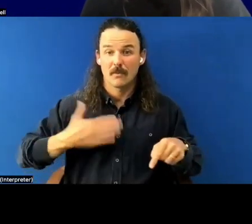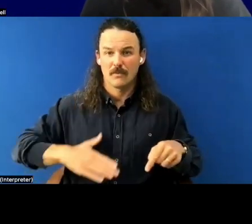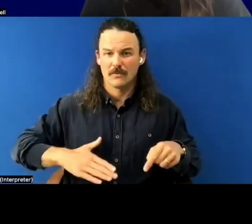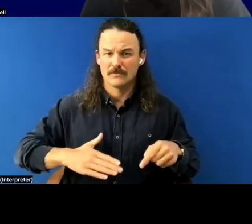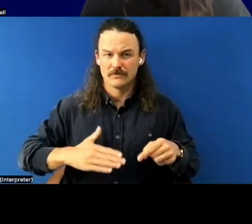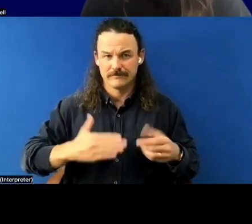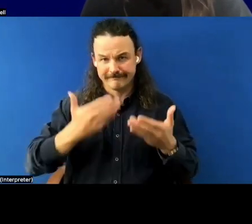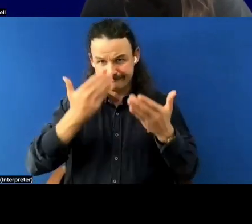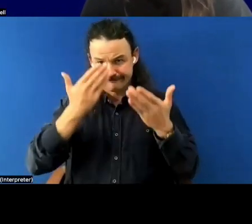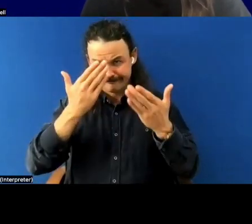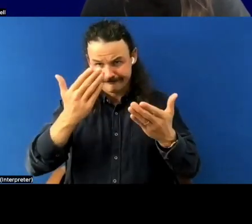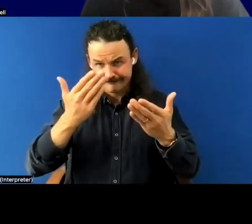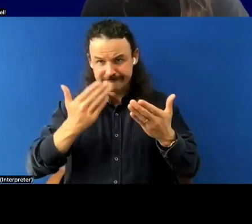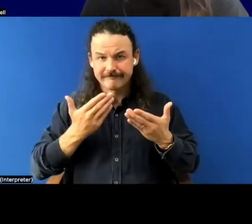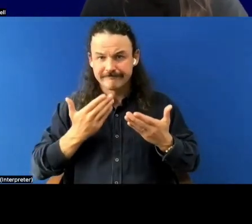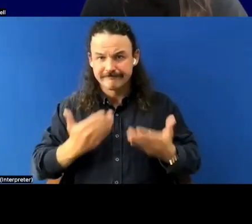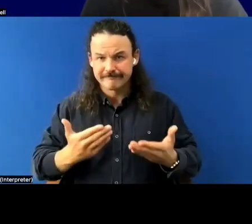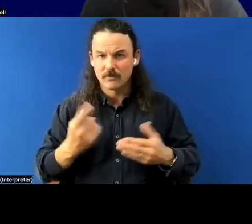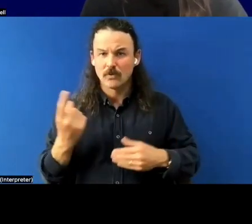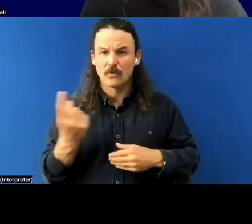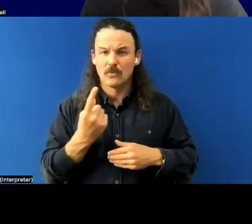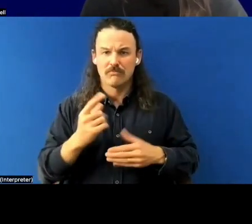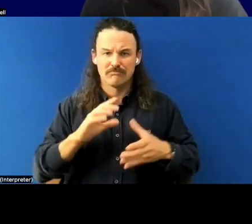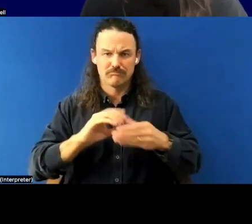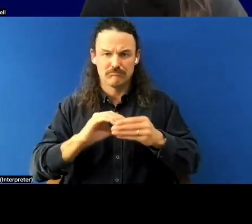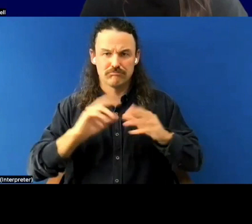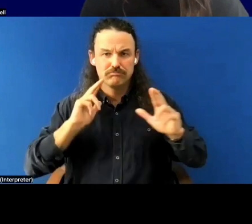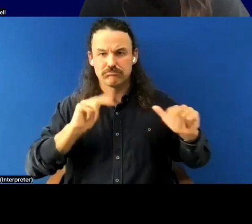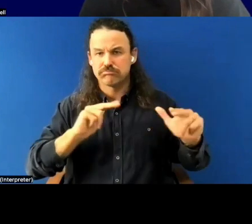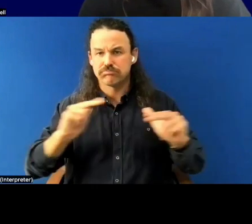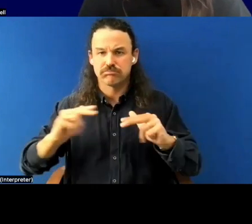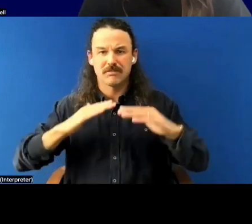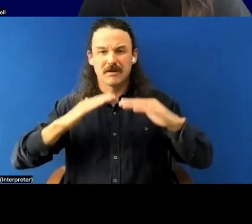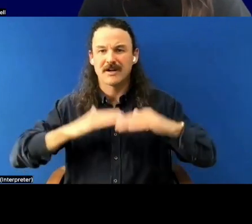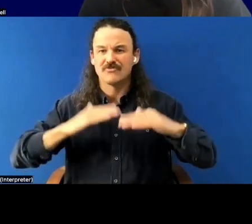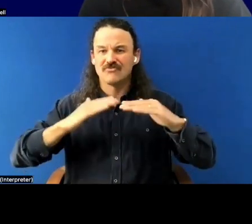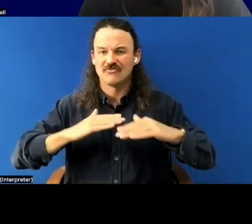the traditional custodians of the land we're presenting on,